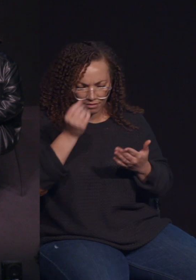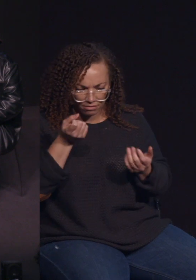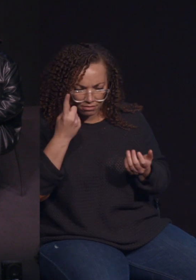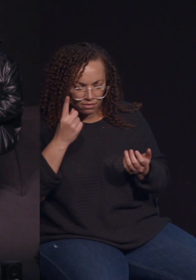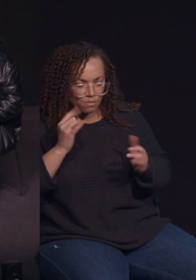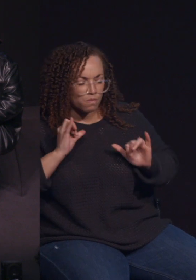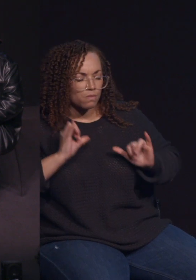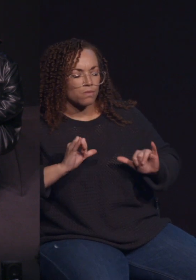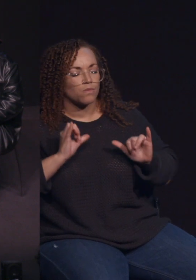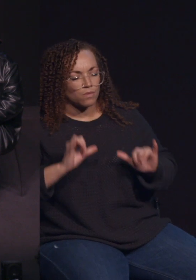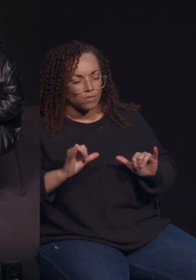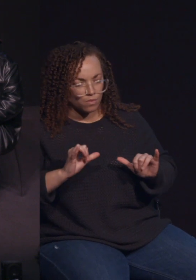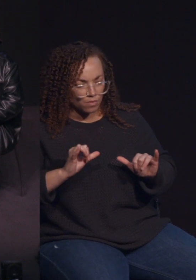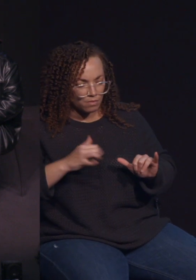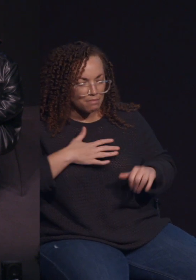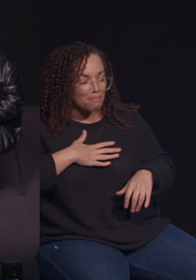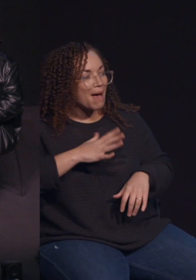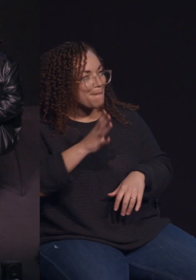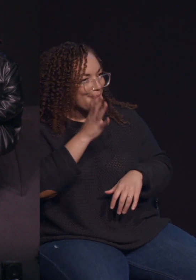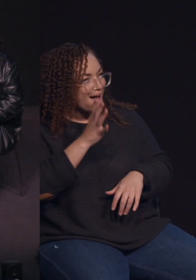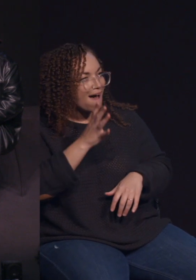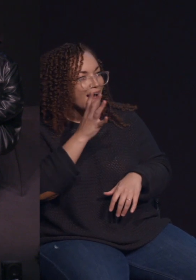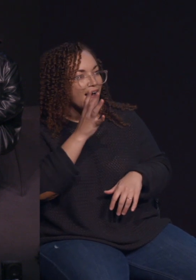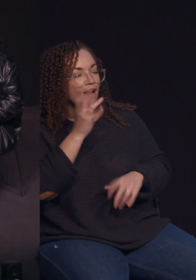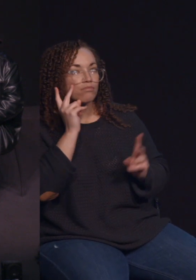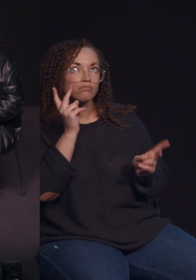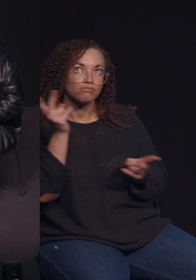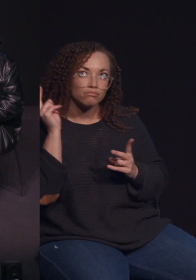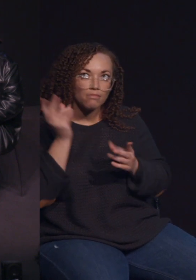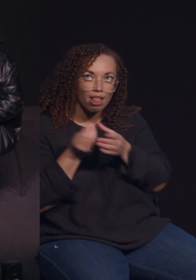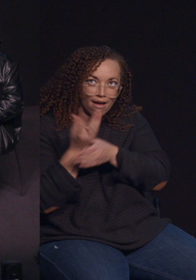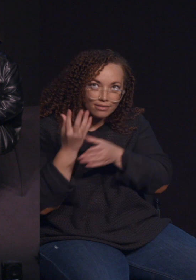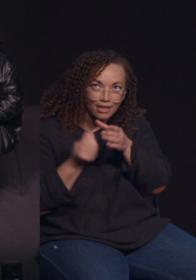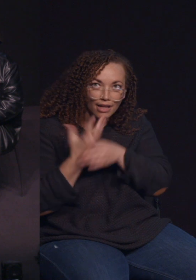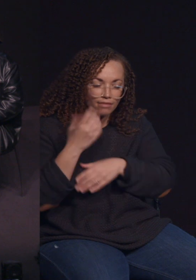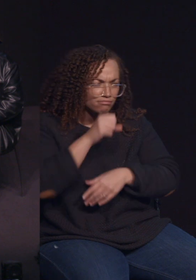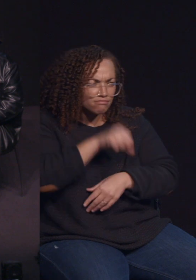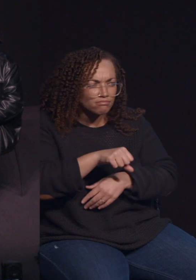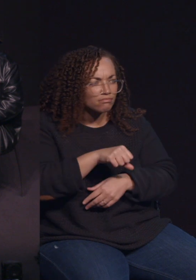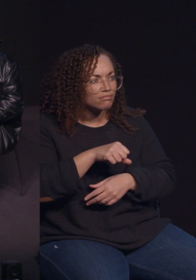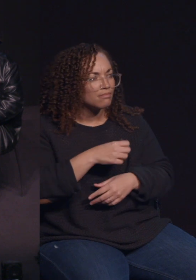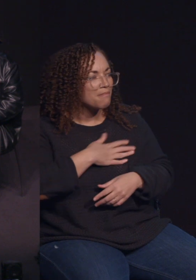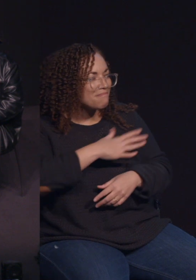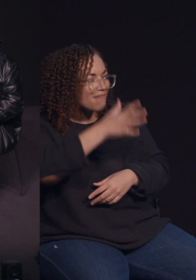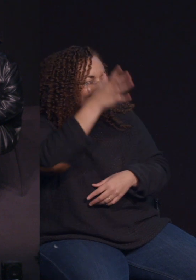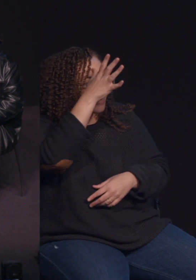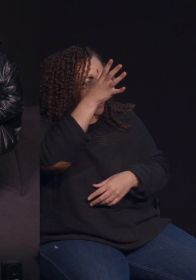you know, my mom was planting, she loved plants. And my dad would harvest dandelions in the back yard,